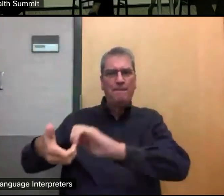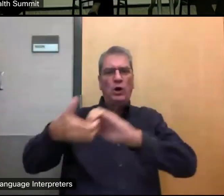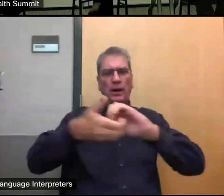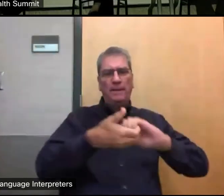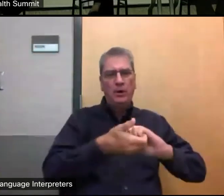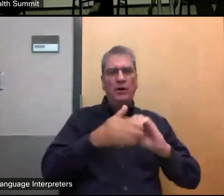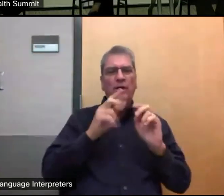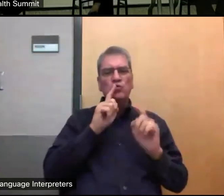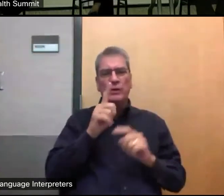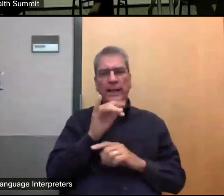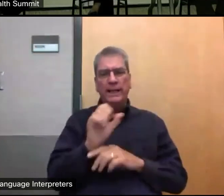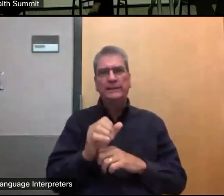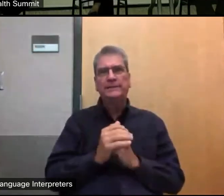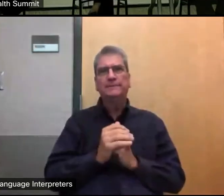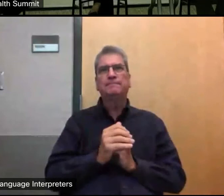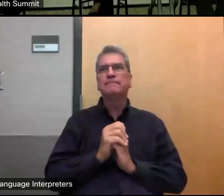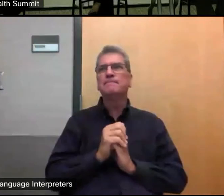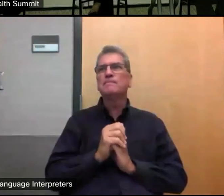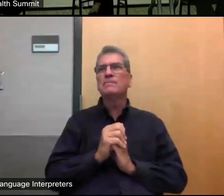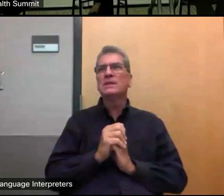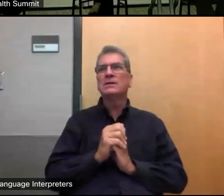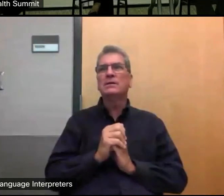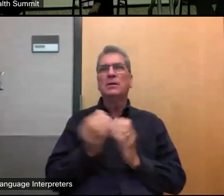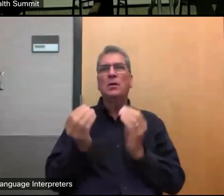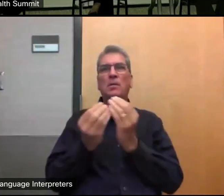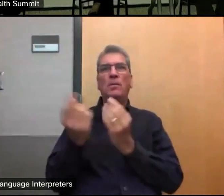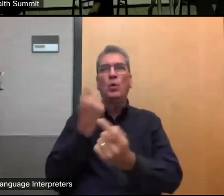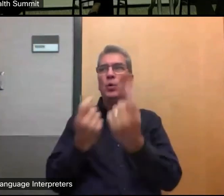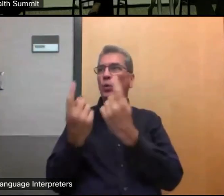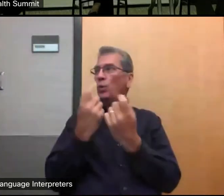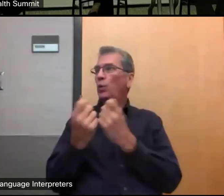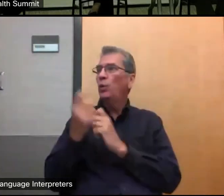Really is other questions here in the room, or? I don't if we have questions in the chat